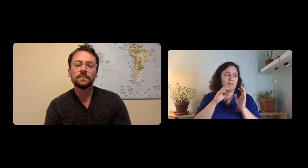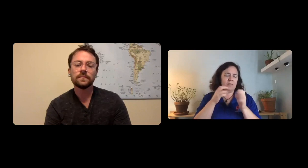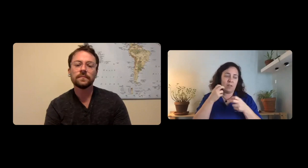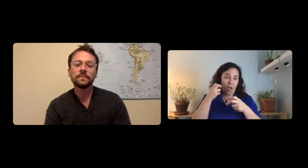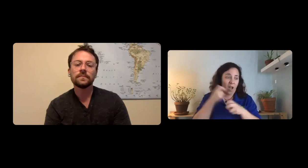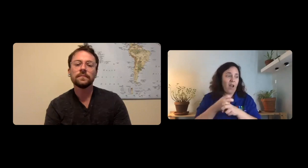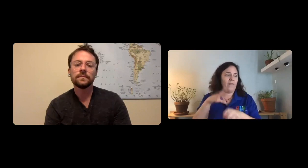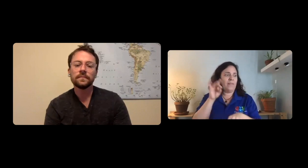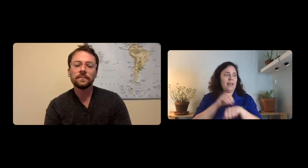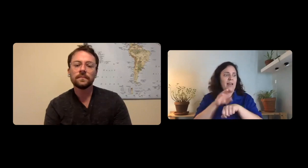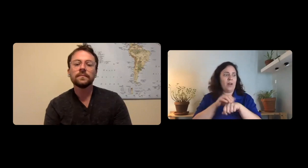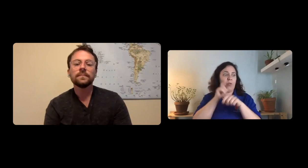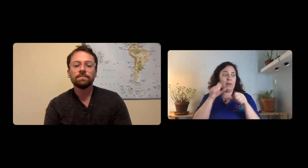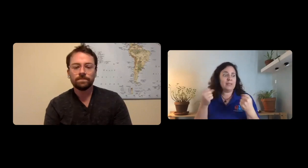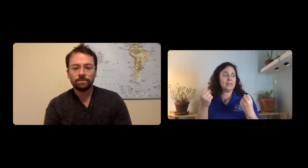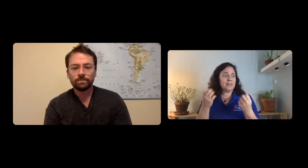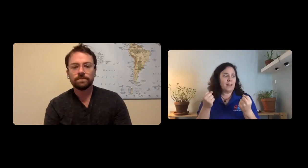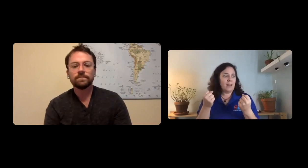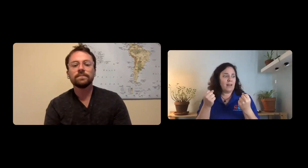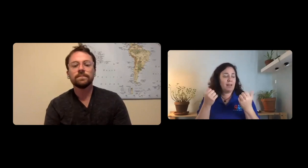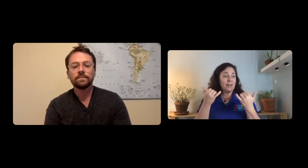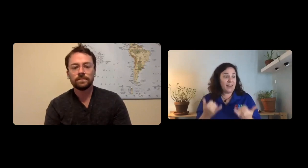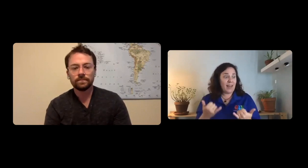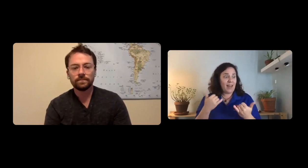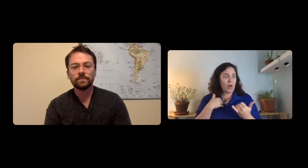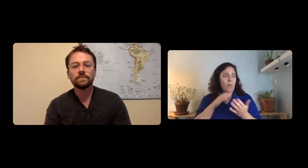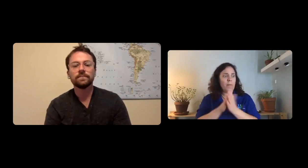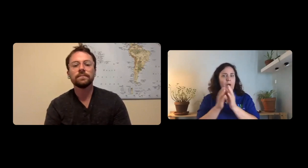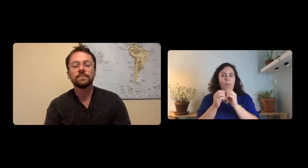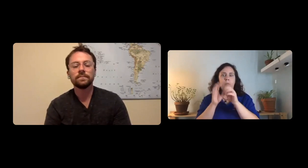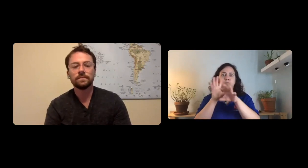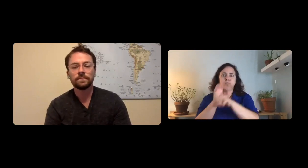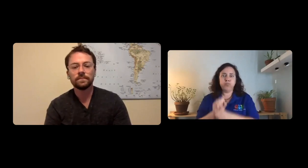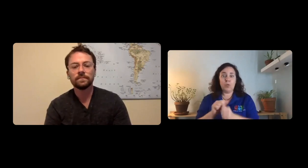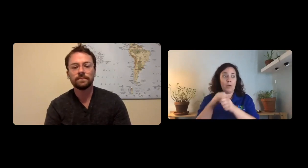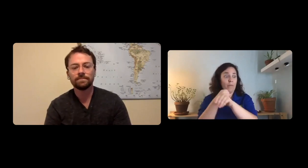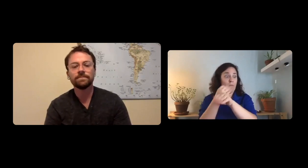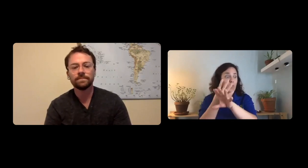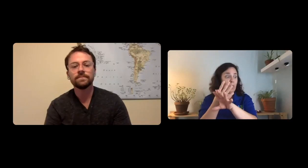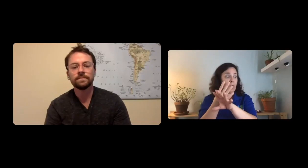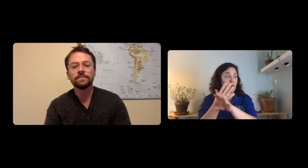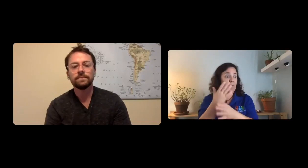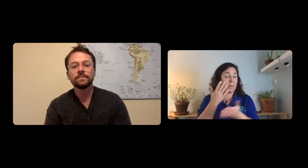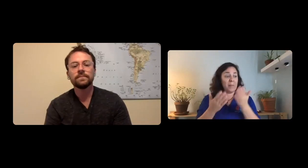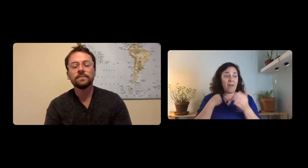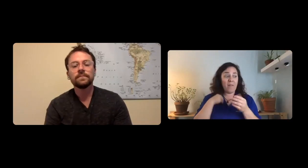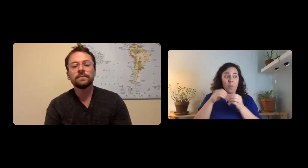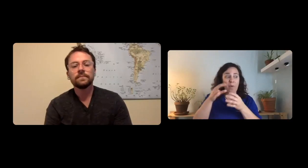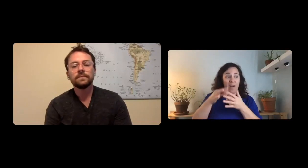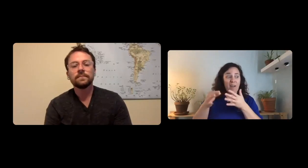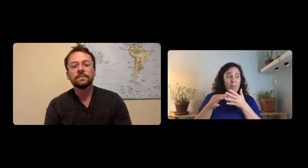psychiatrists who you would refer students? It's already hard enough to find counselors who sign for our Deaf students.